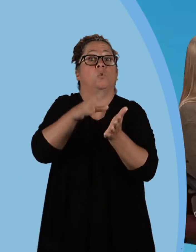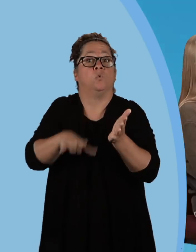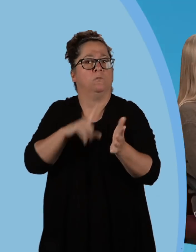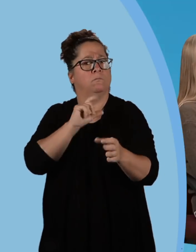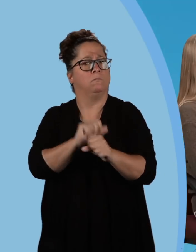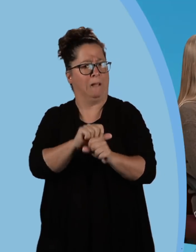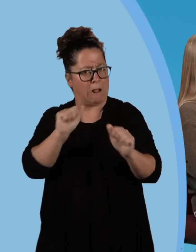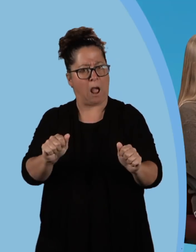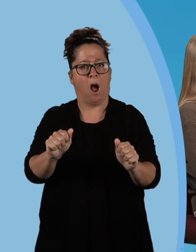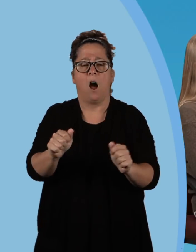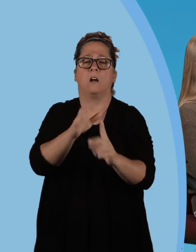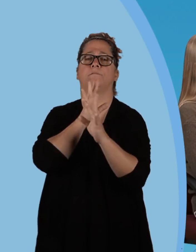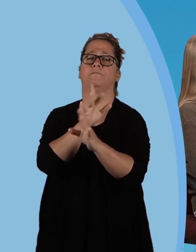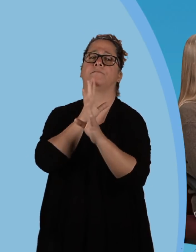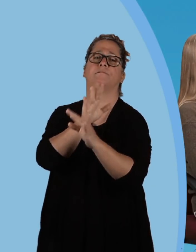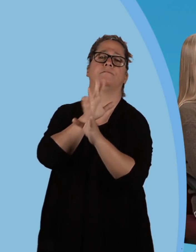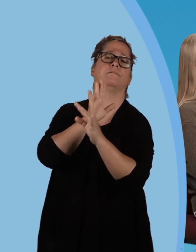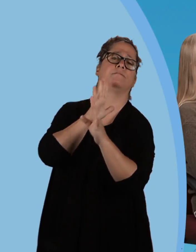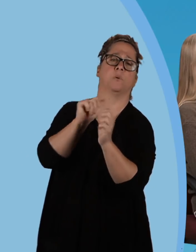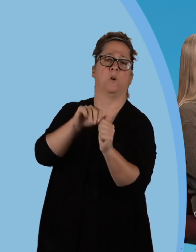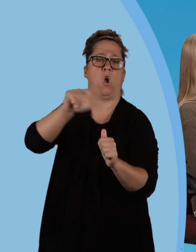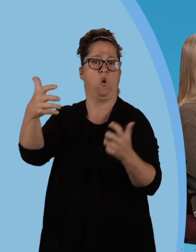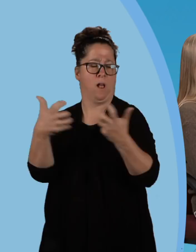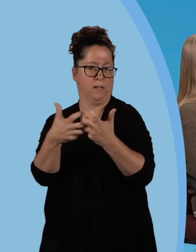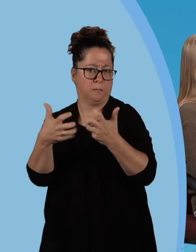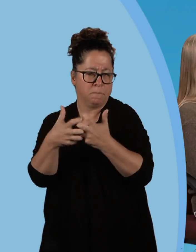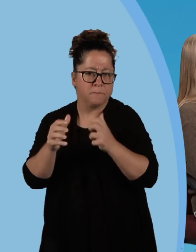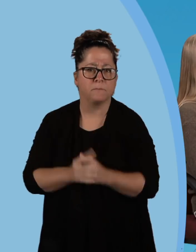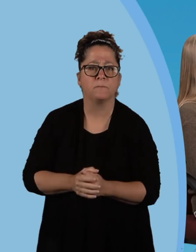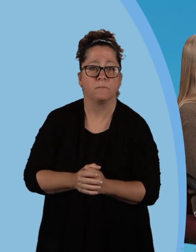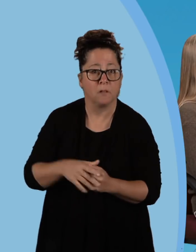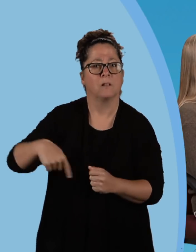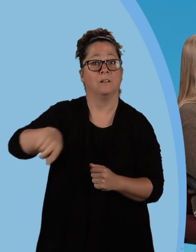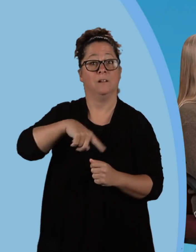so our population is changing. We have students who really are completely capable